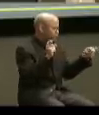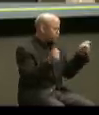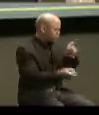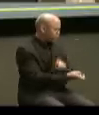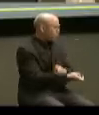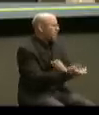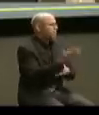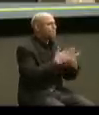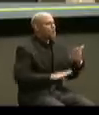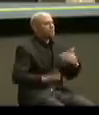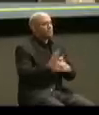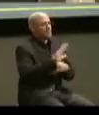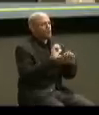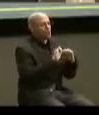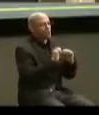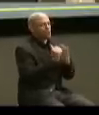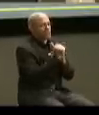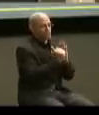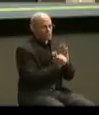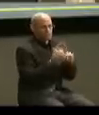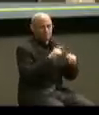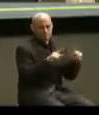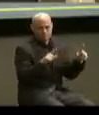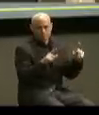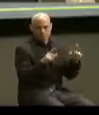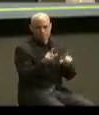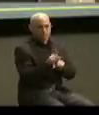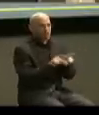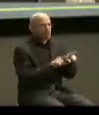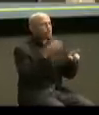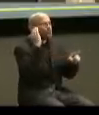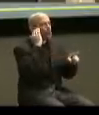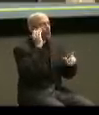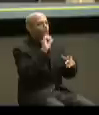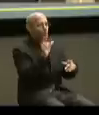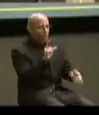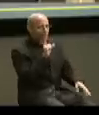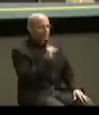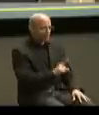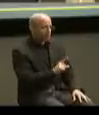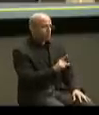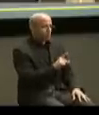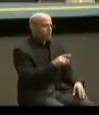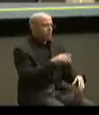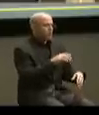RENOVATE AS PART OF THEIR AMBITIOUS AGENDA THAT WE'RE